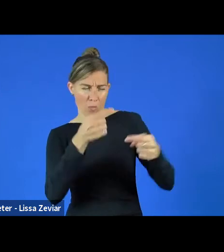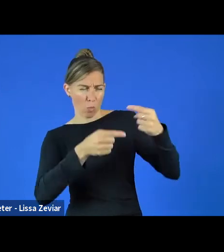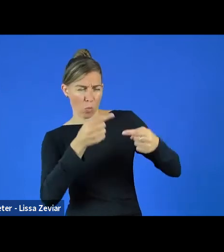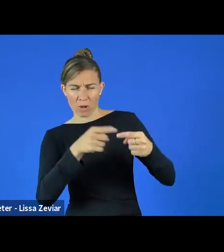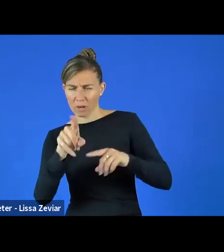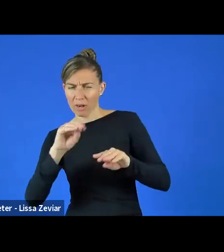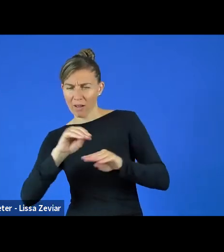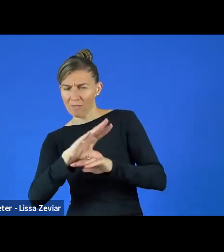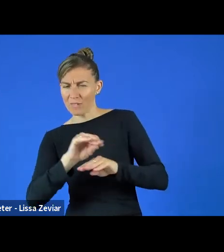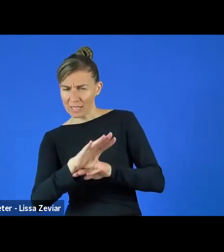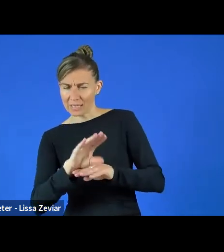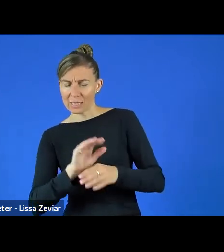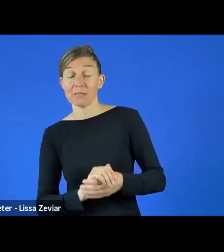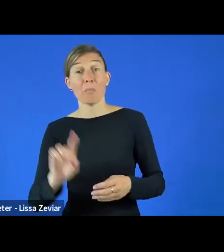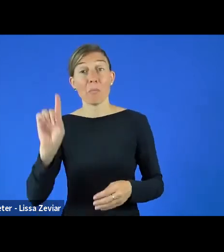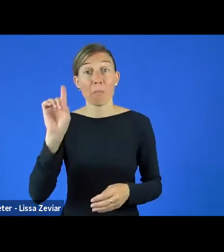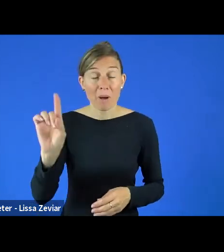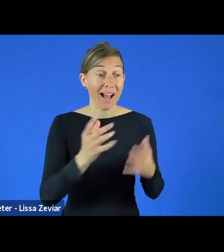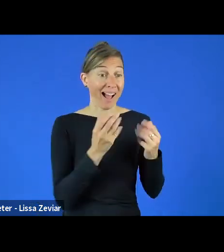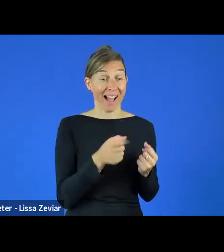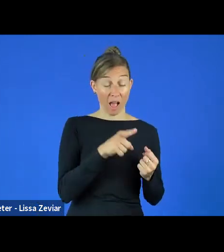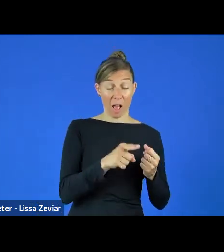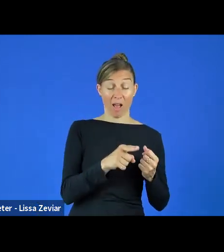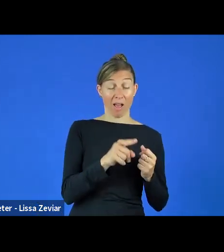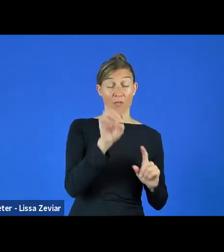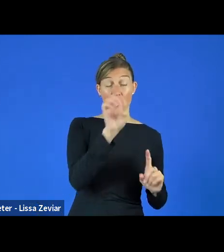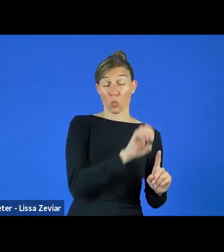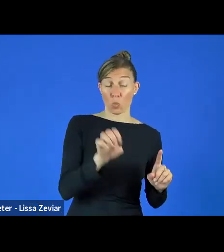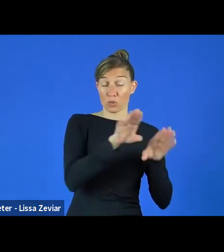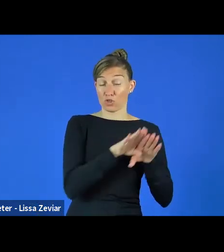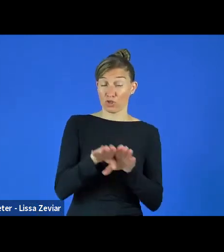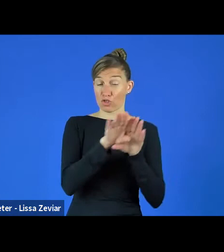in line with the strategic objectives for the European standardization system.